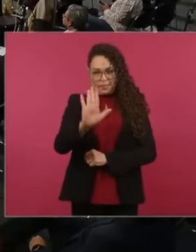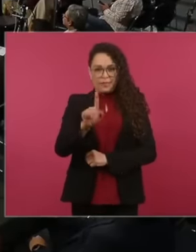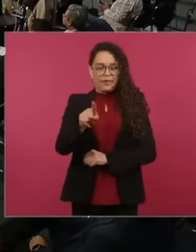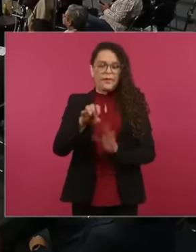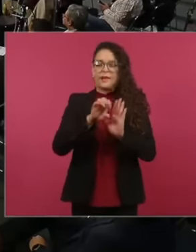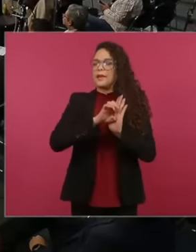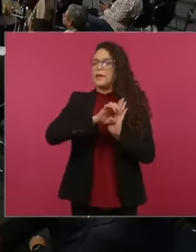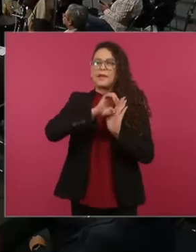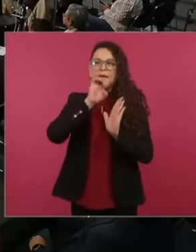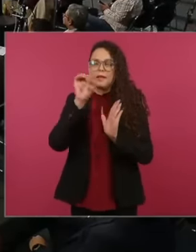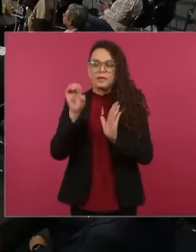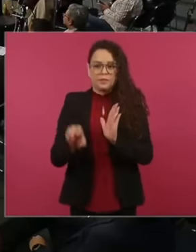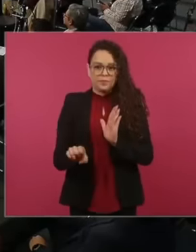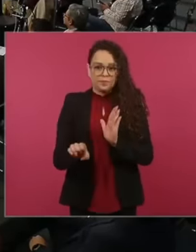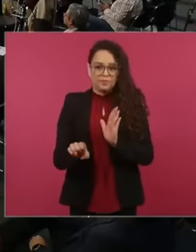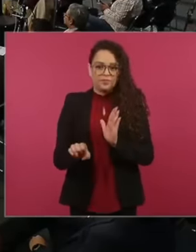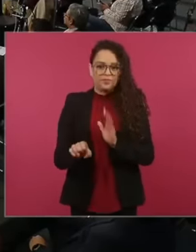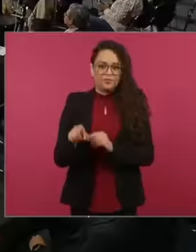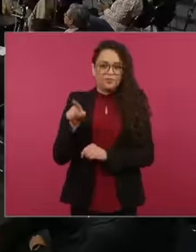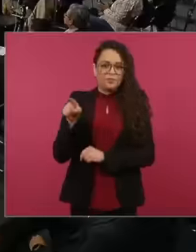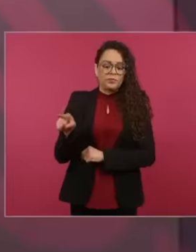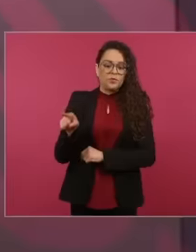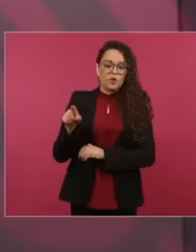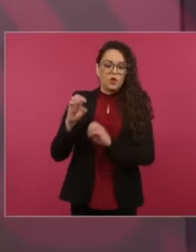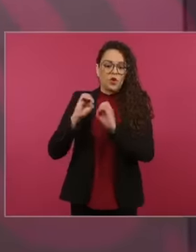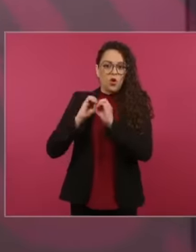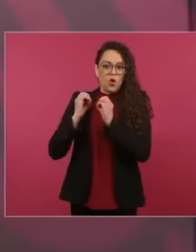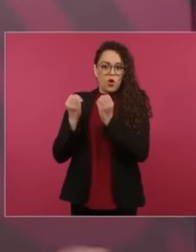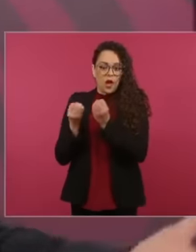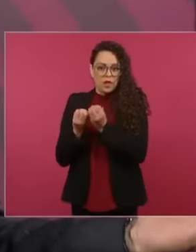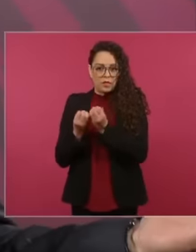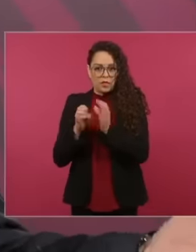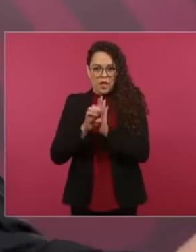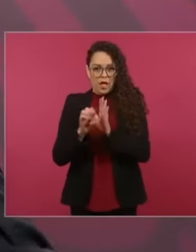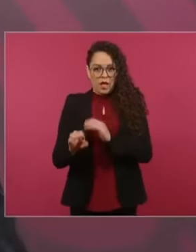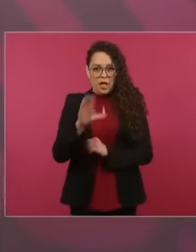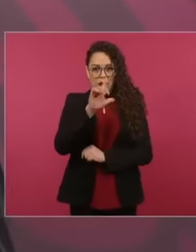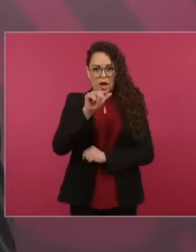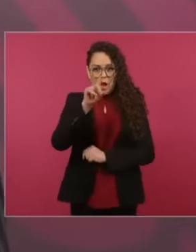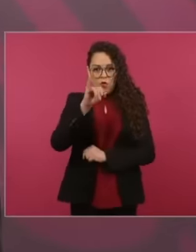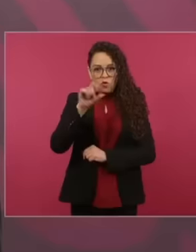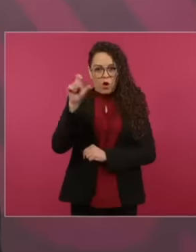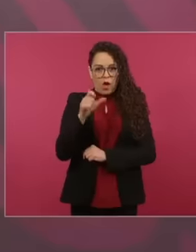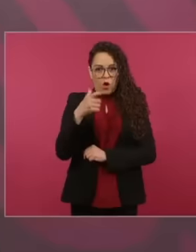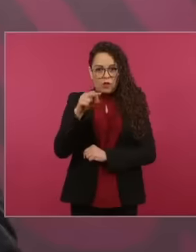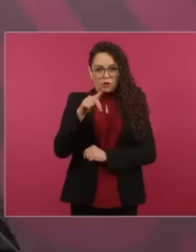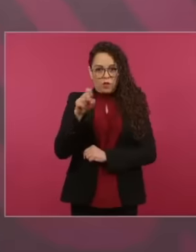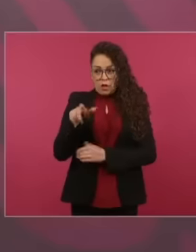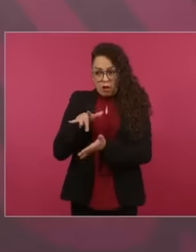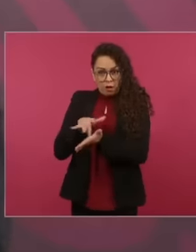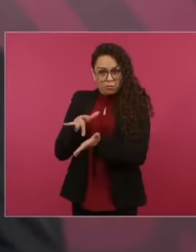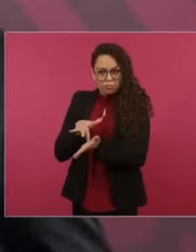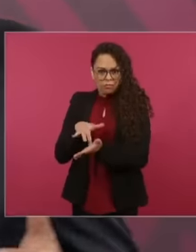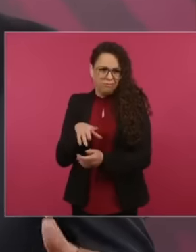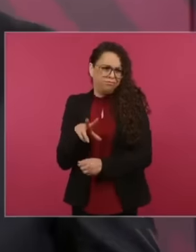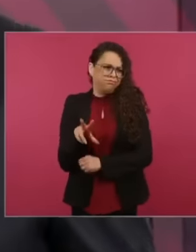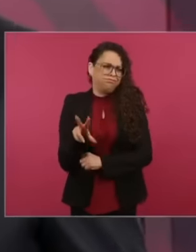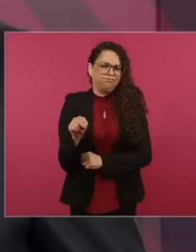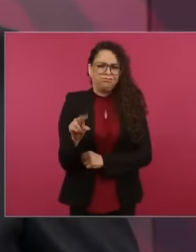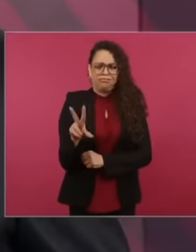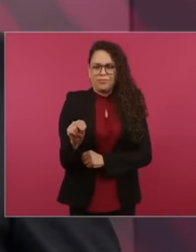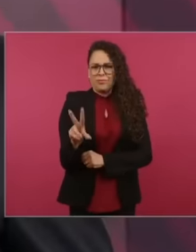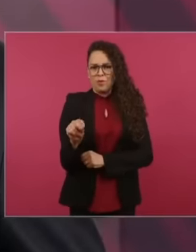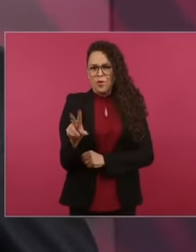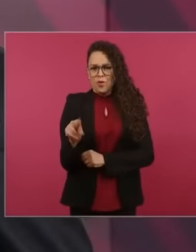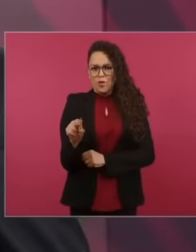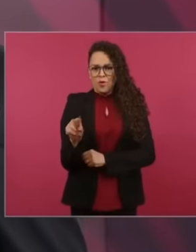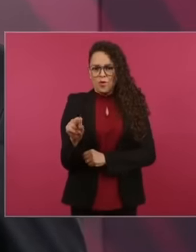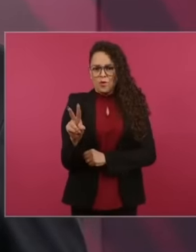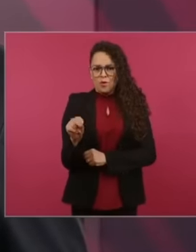of organizations like those of Claud Gz, not how an organization is going to be financed from the United States